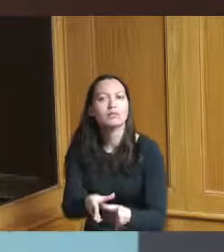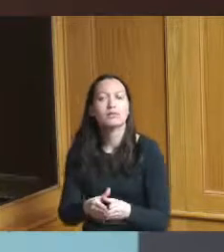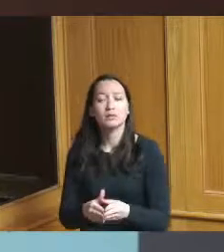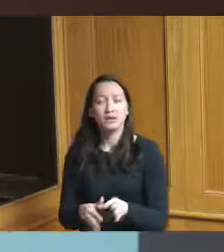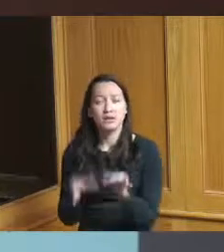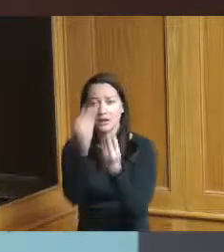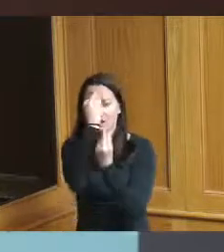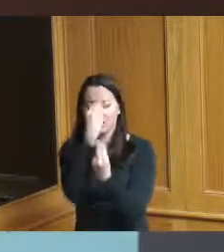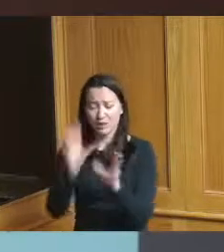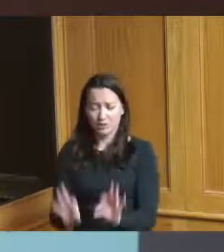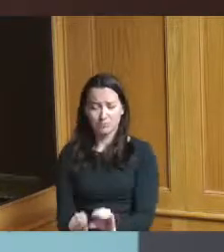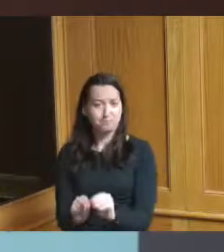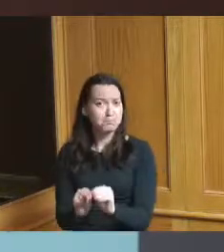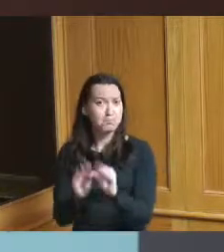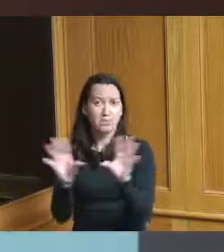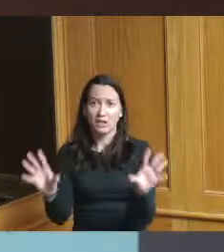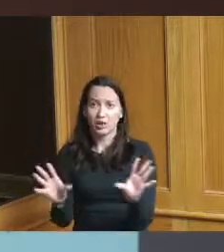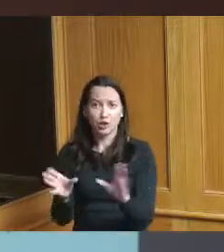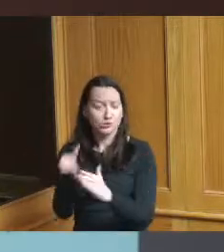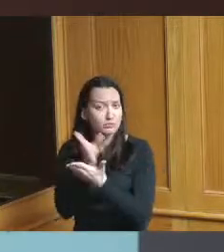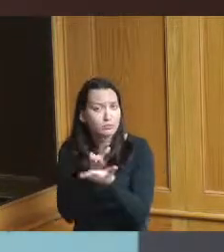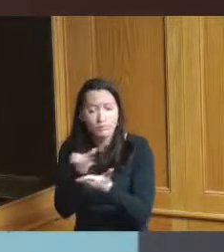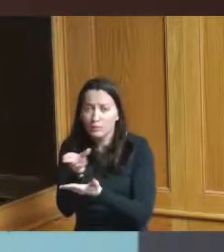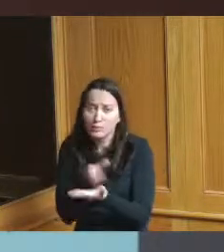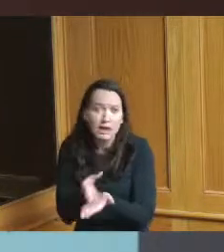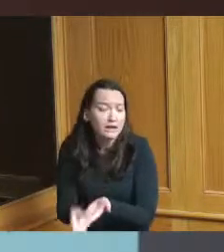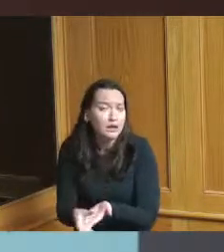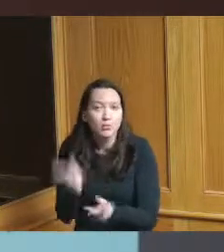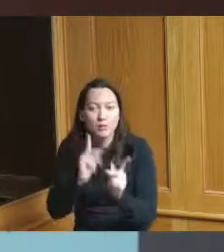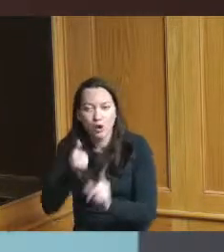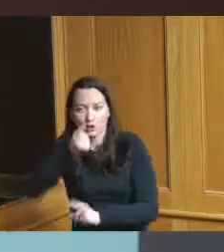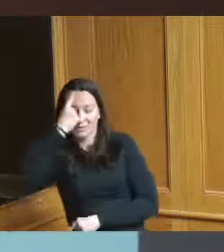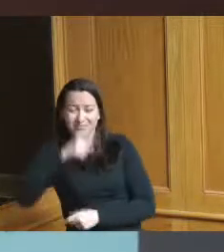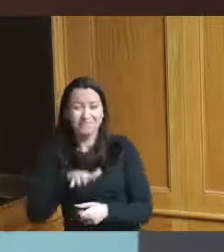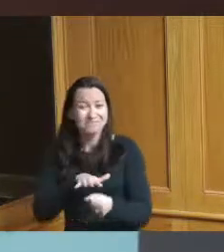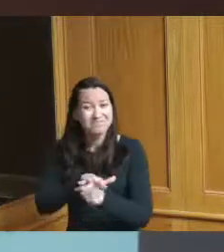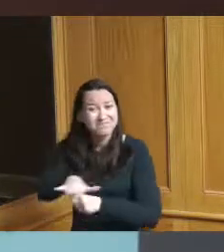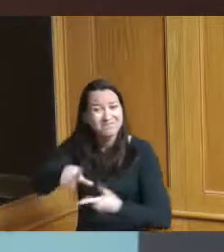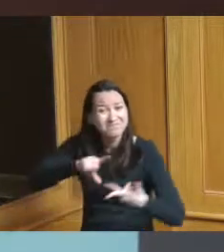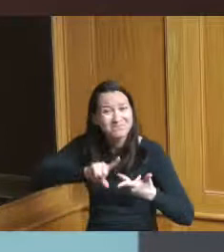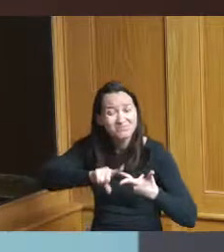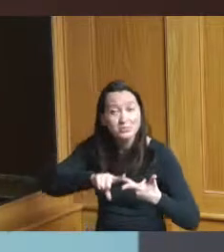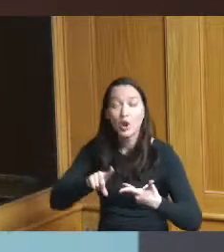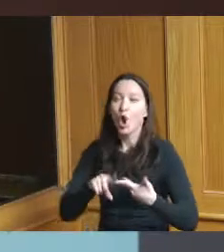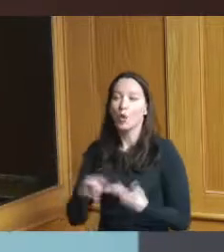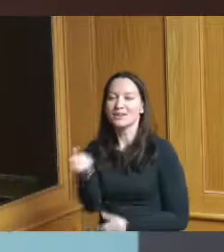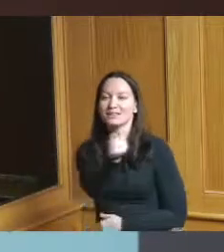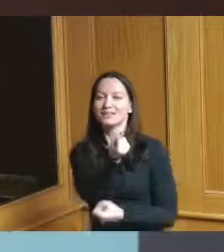and the language that people can understand is it enough to say the vaccine's safe we I think we've